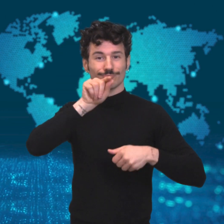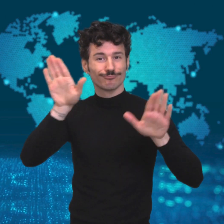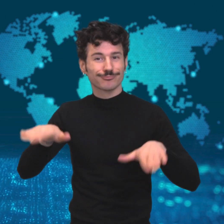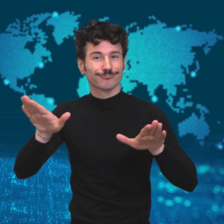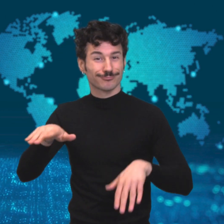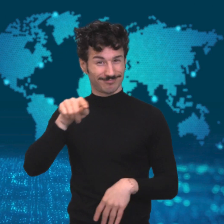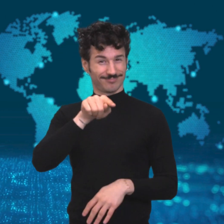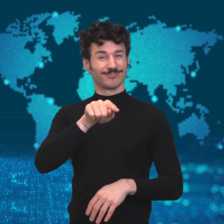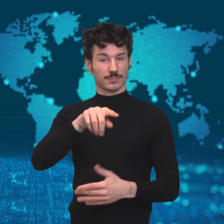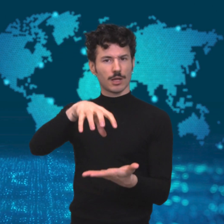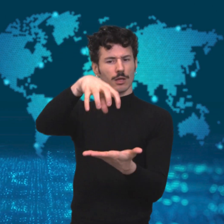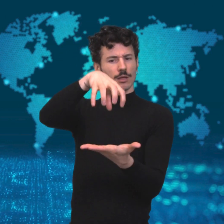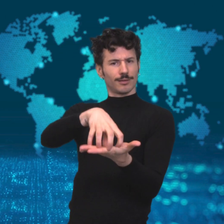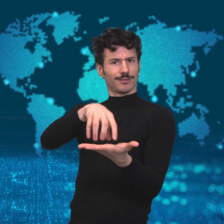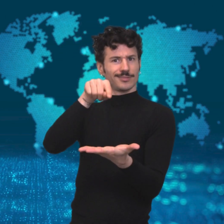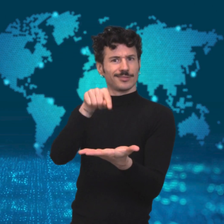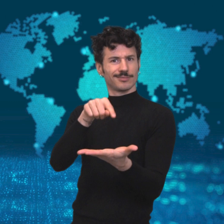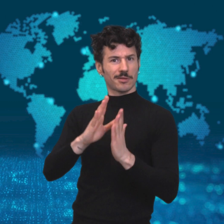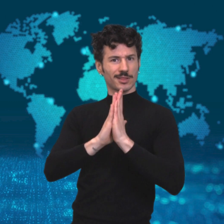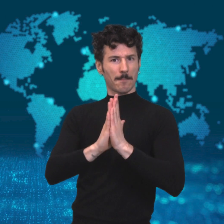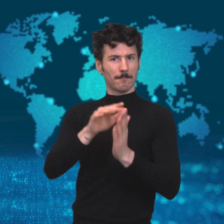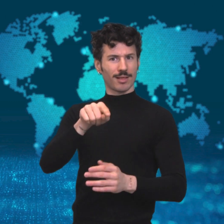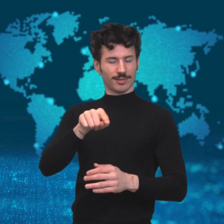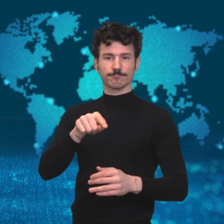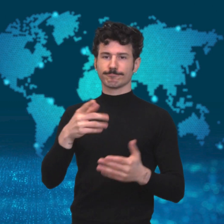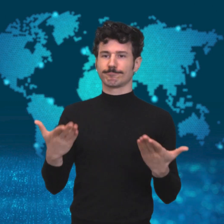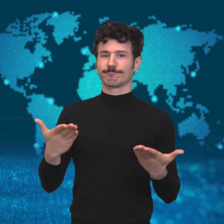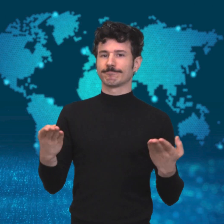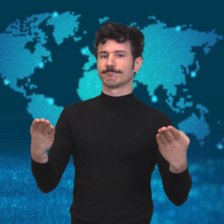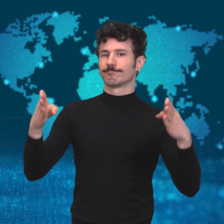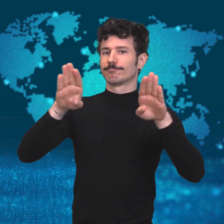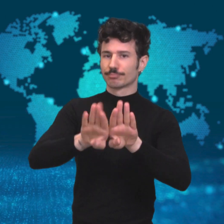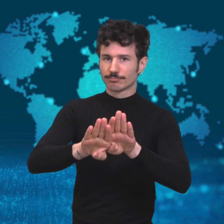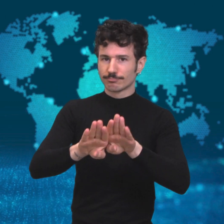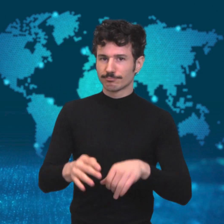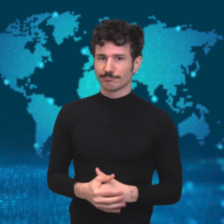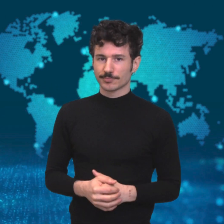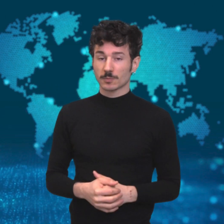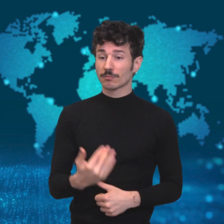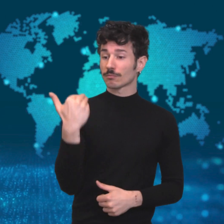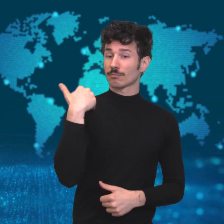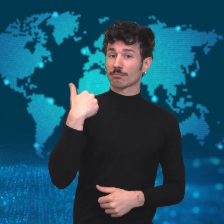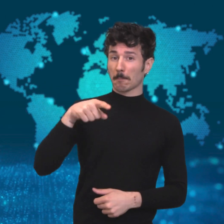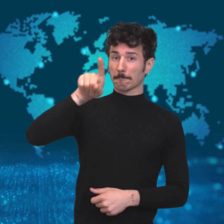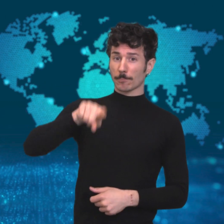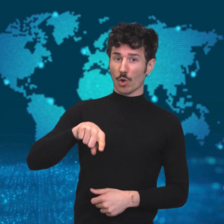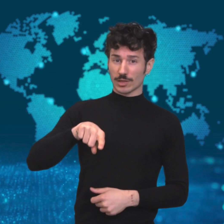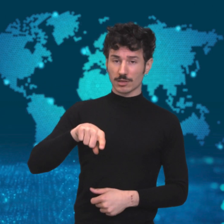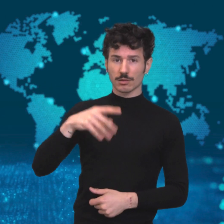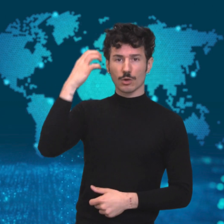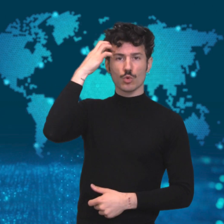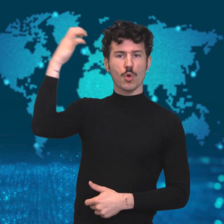Last month, the government of Nepal last month ordered